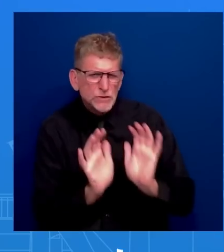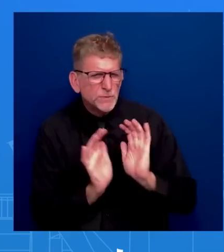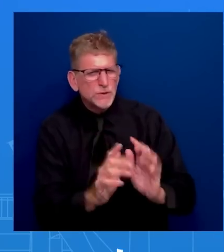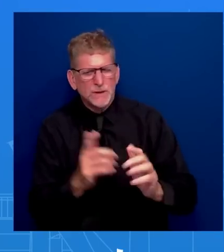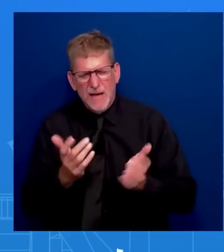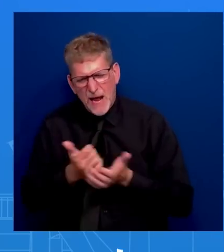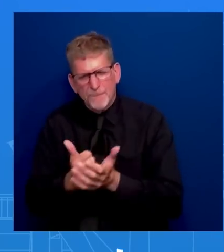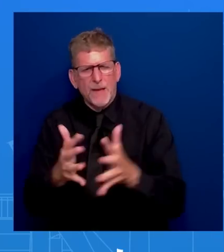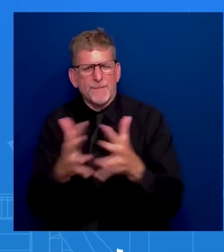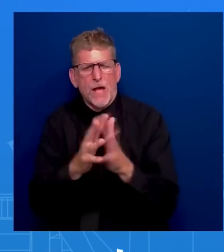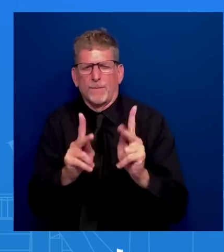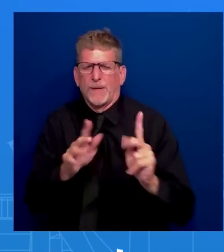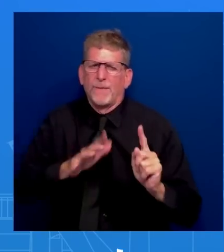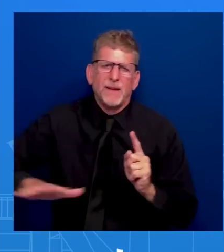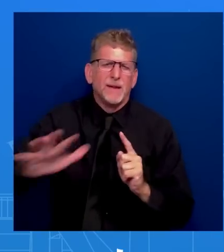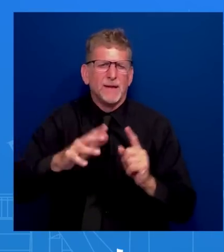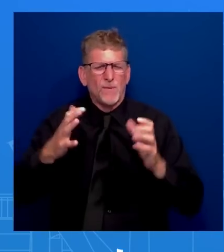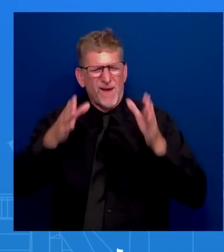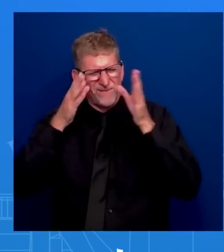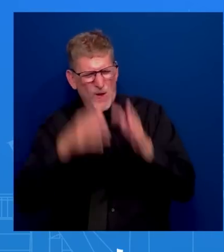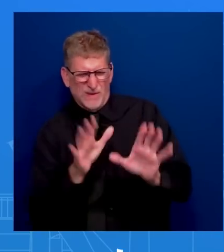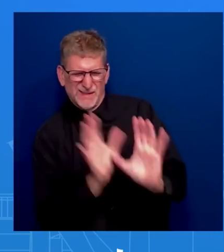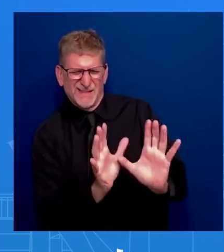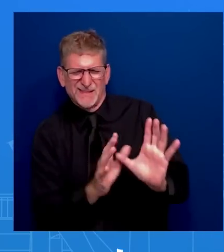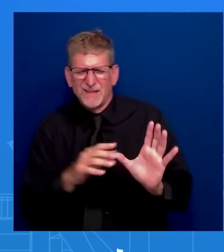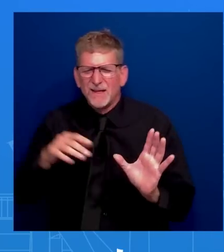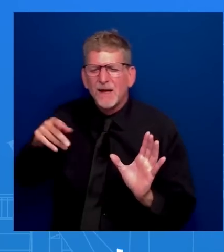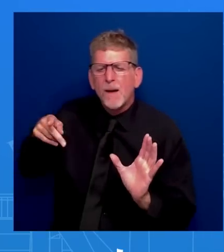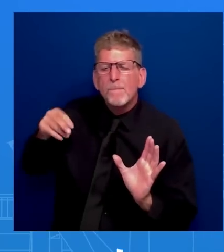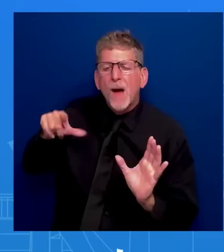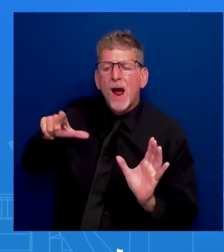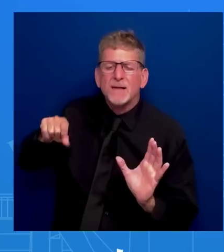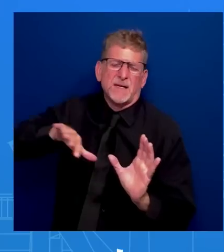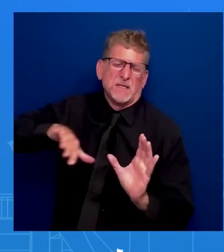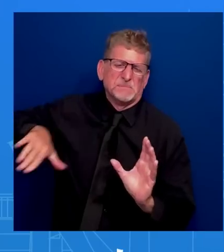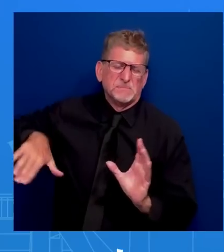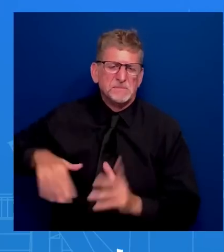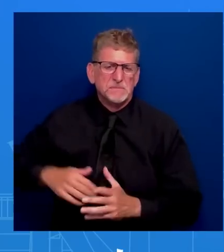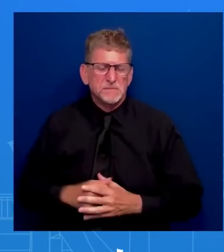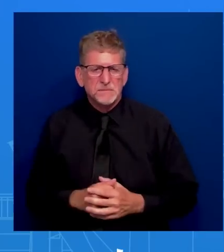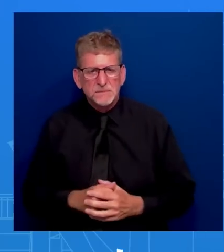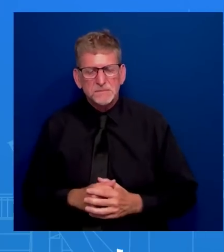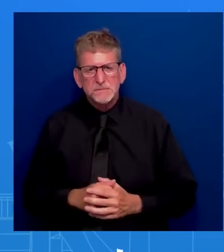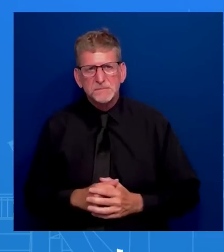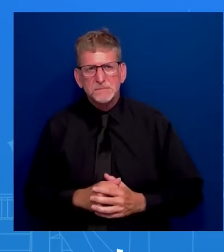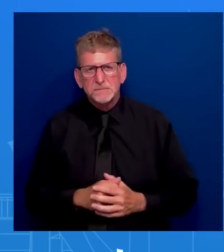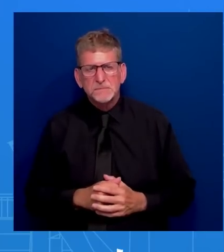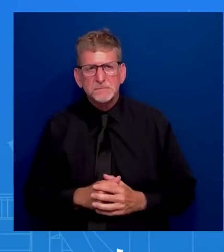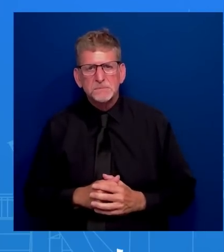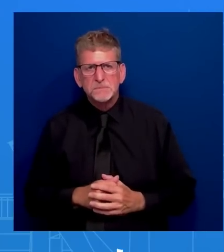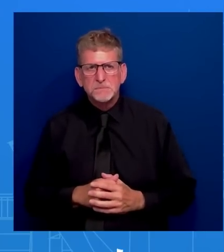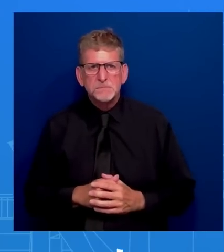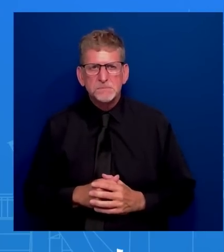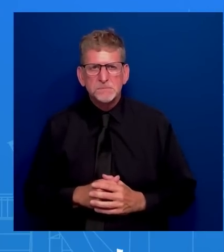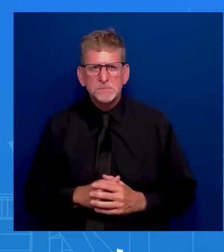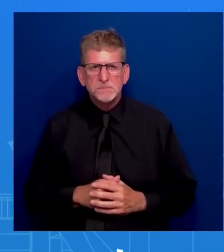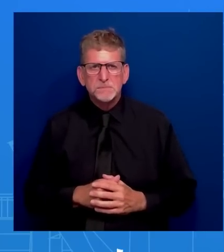to the Justice Department in February that classified material apparently was taken from this building down to Mar-a-Lago in Florida.